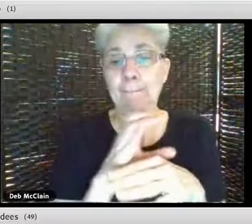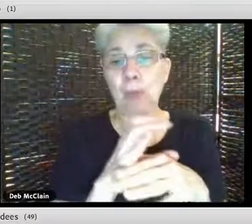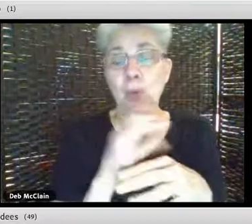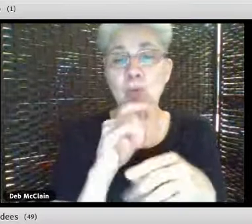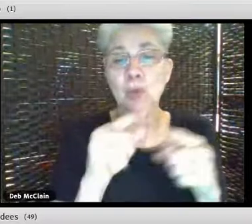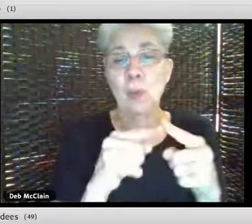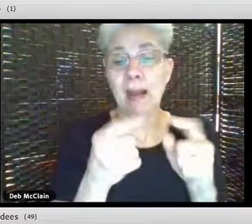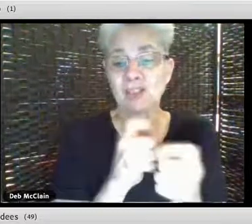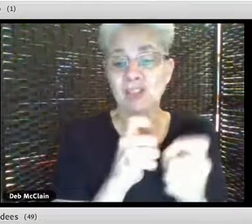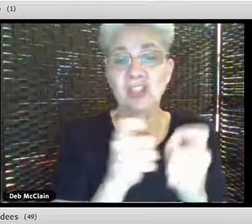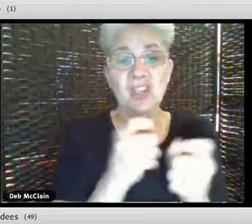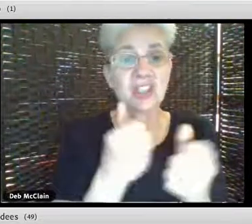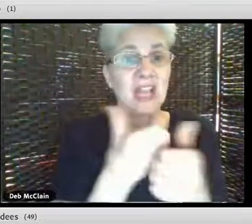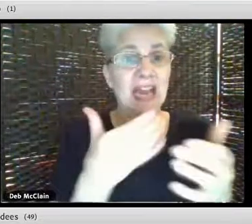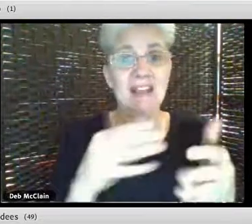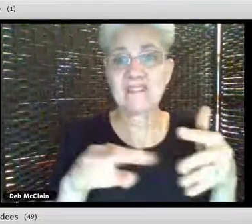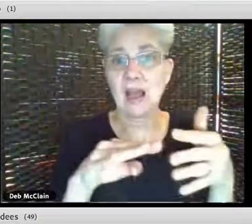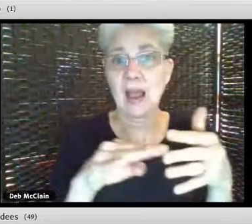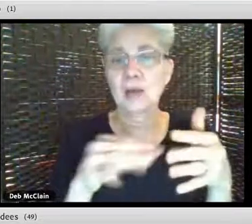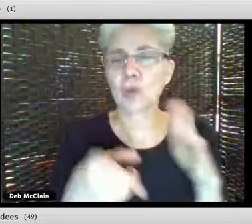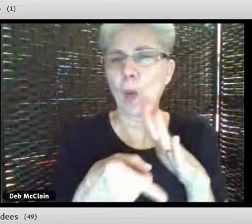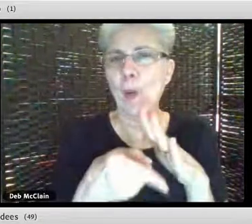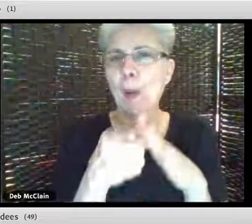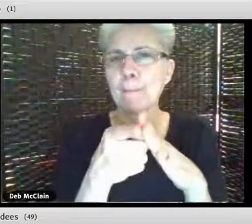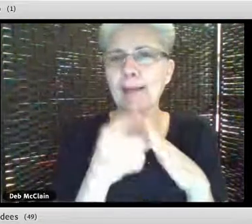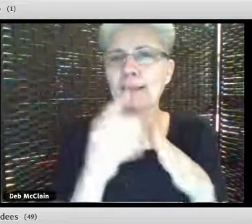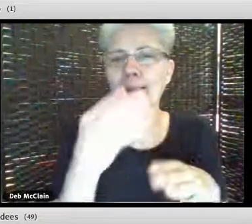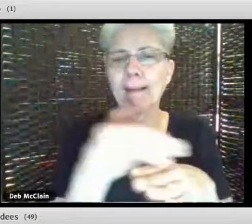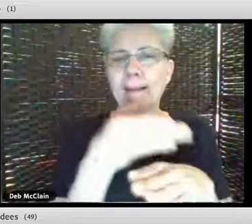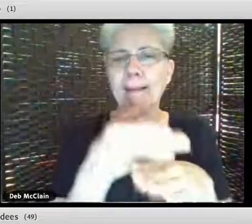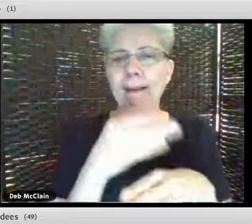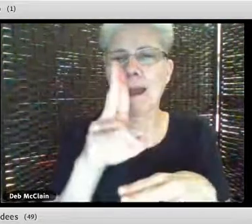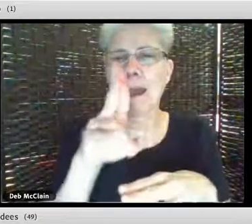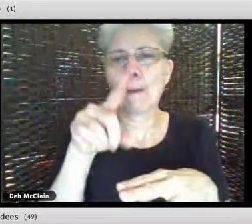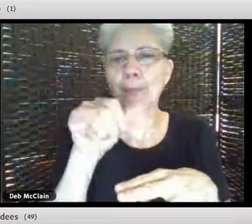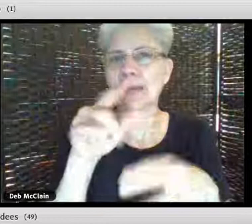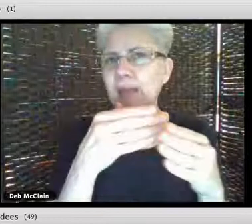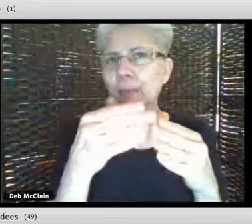so when I make changes to any of these files, it automatically updates no matter where I am,